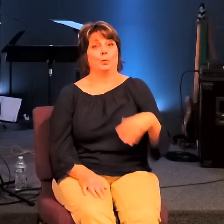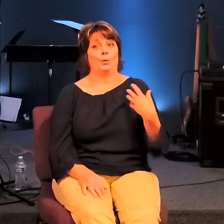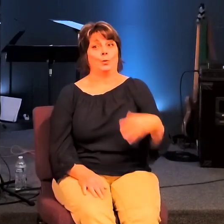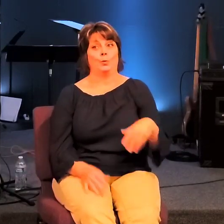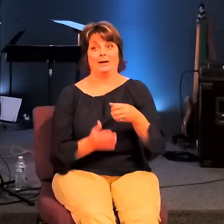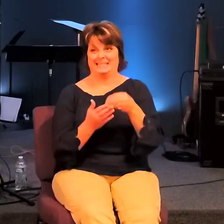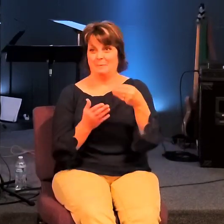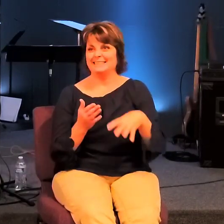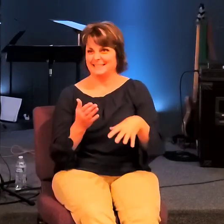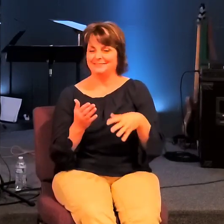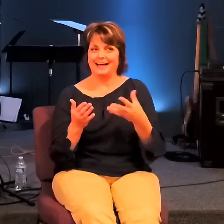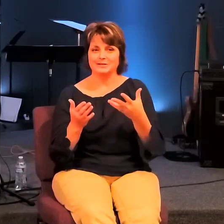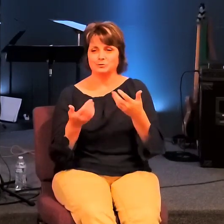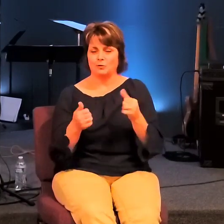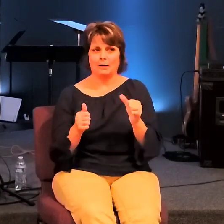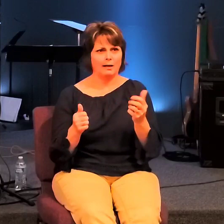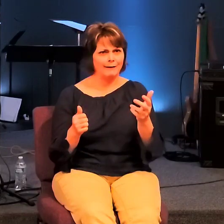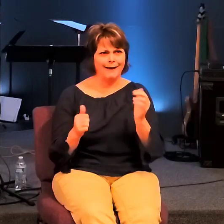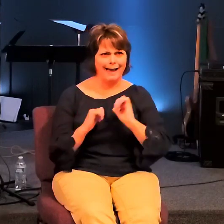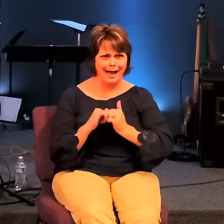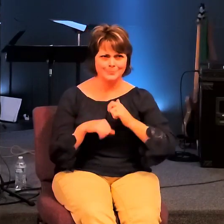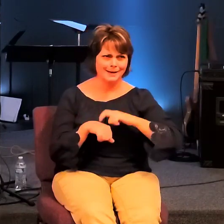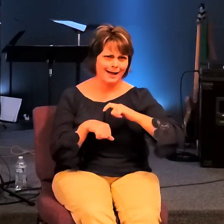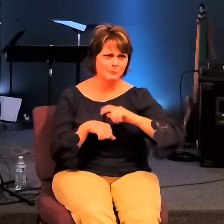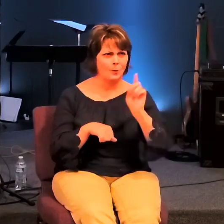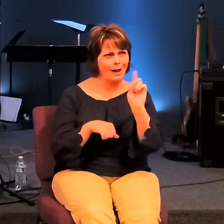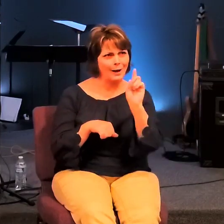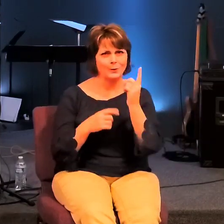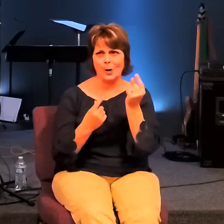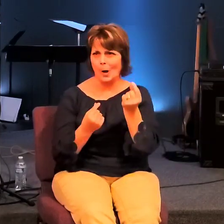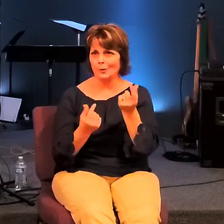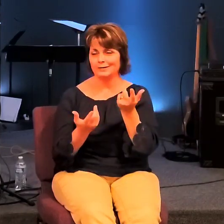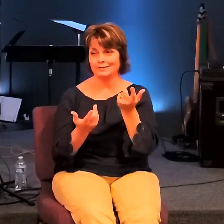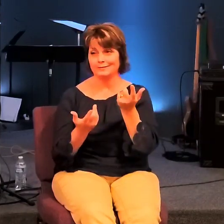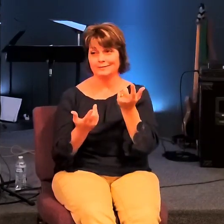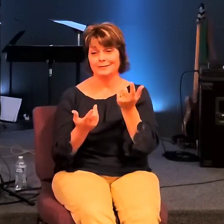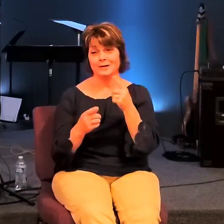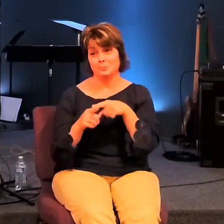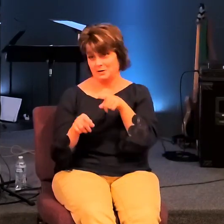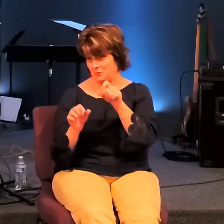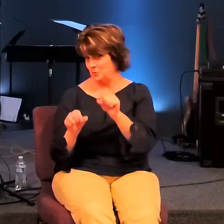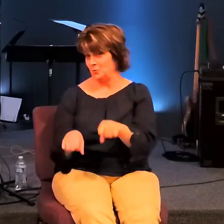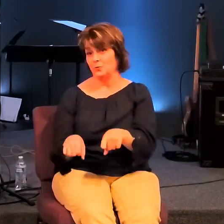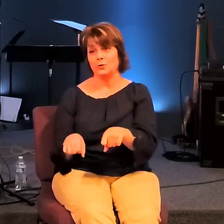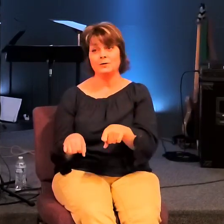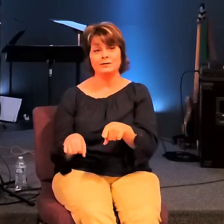in the course of our day and if you can actually take some time to do that then by all means